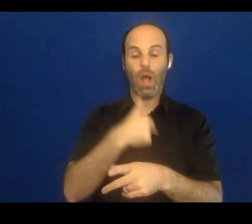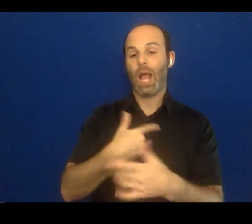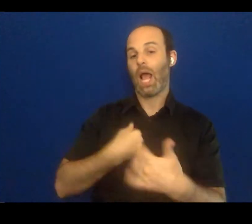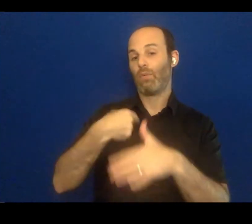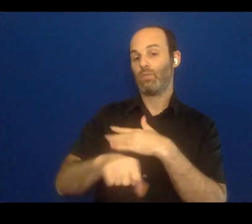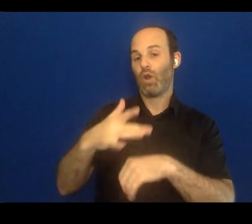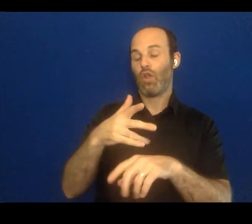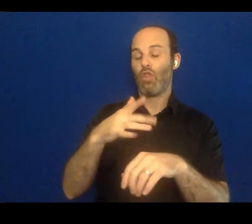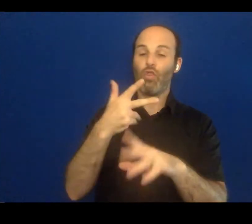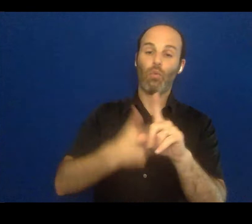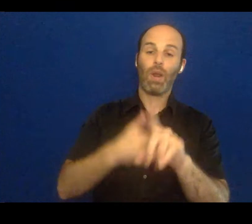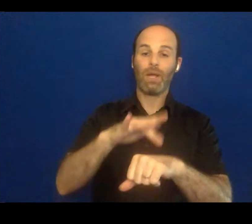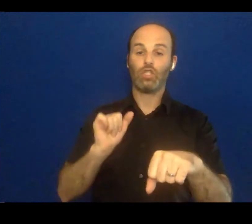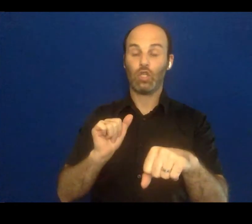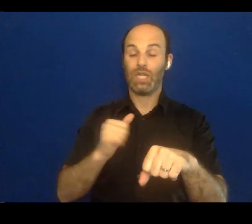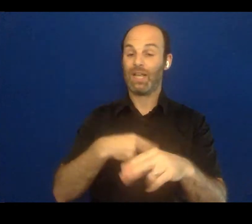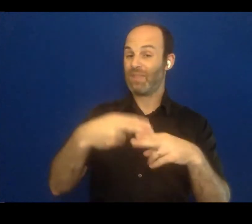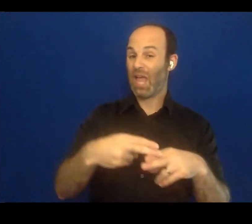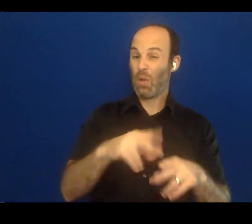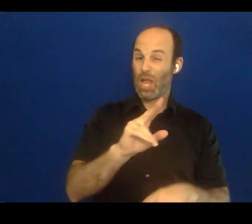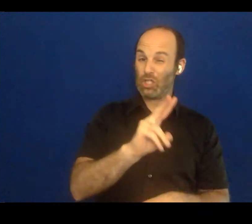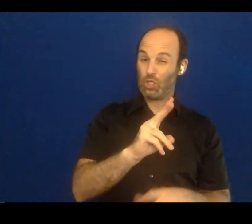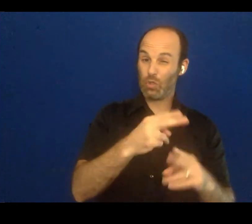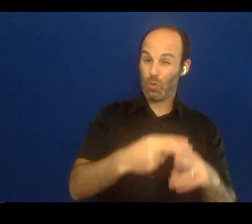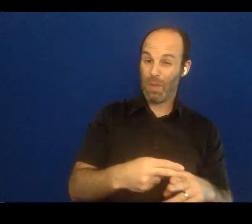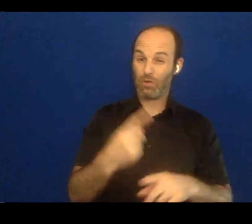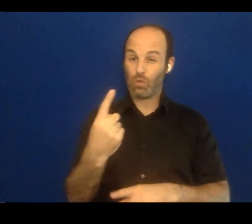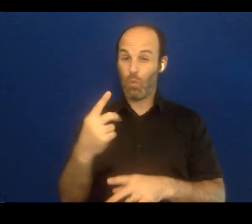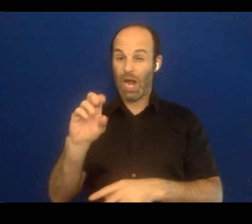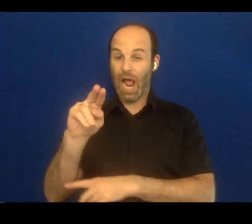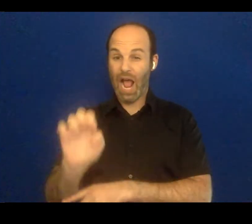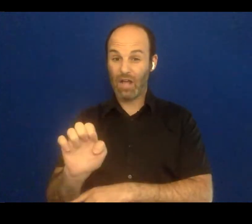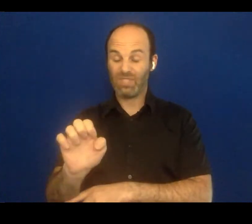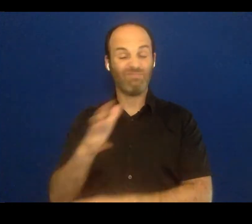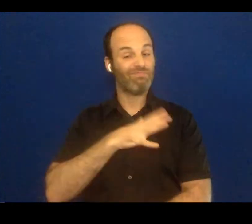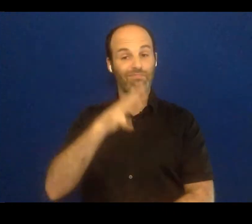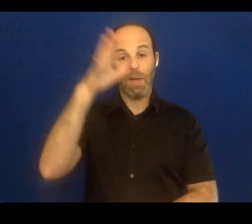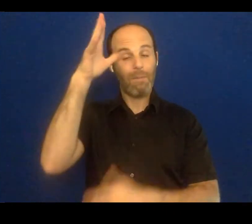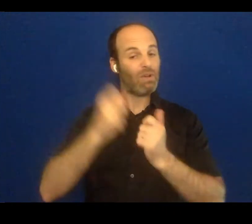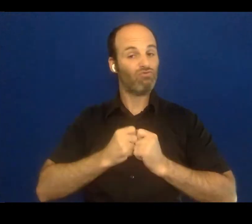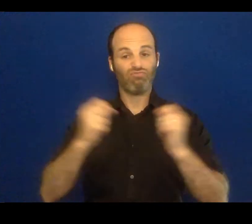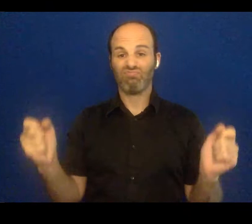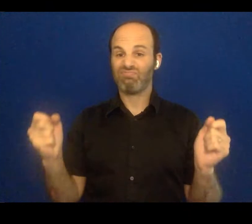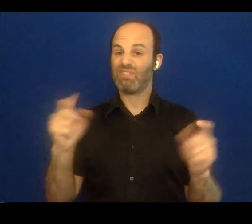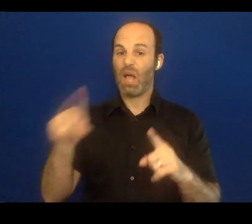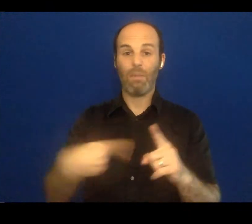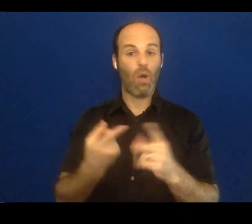BORN 3 MONTHS EARLY AND WEIGHING 2 POUNDS AND ONE OUNCE.